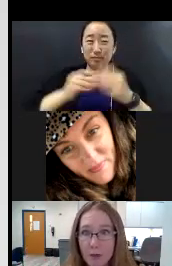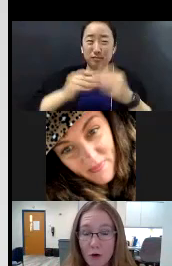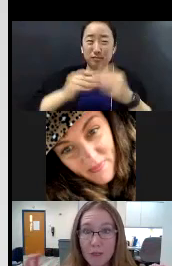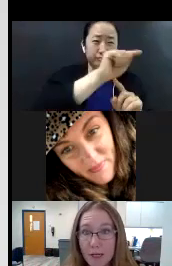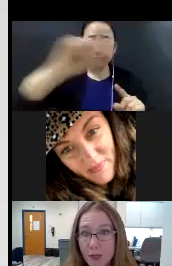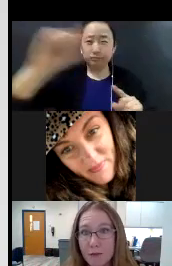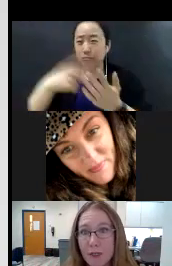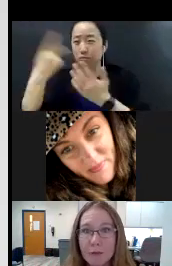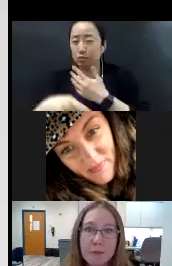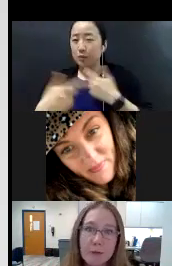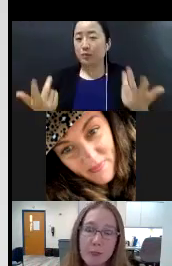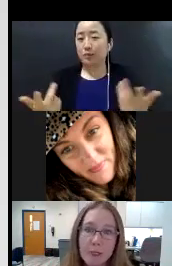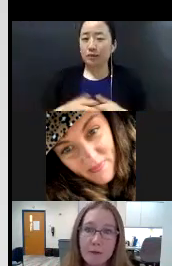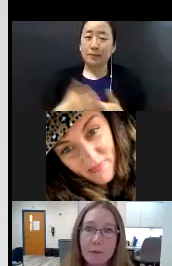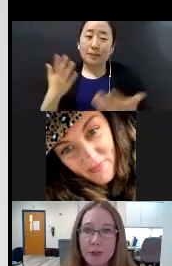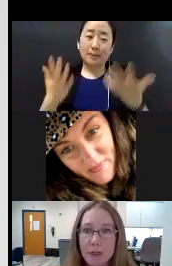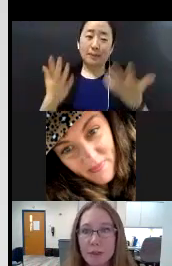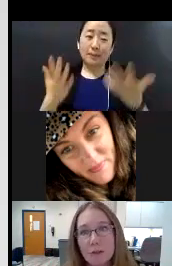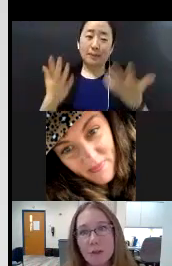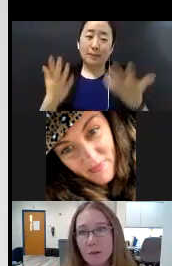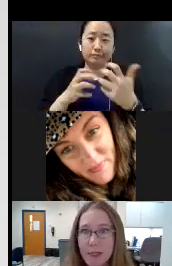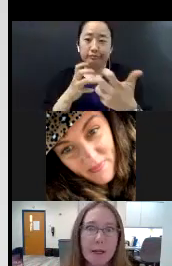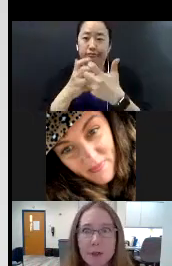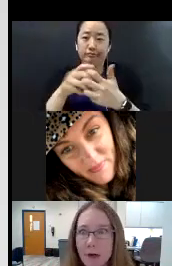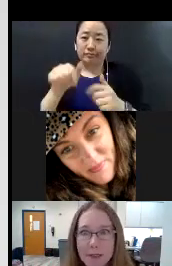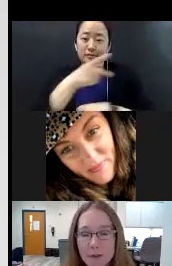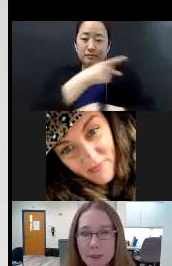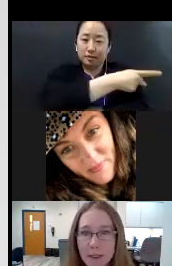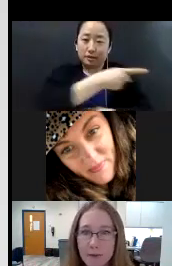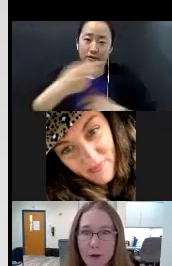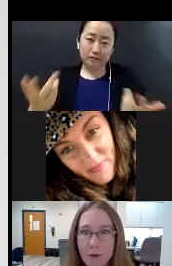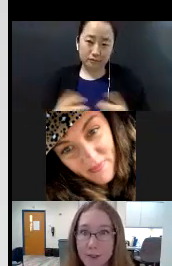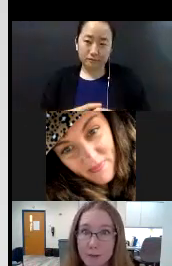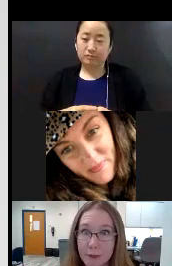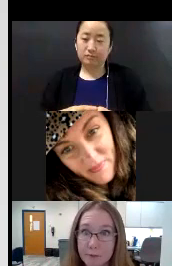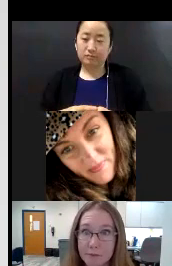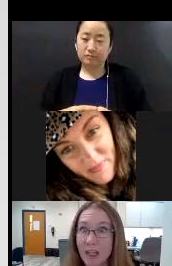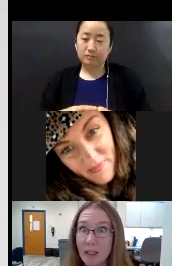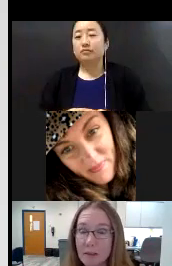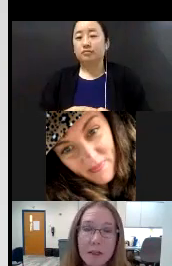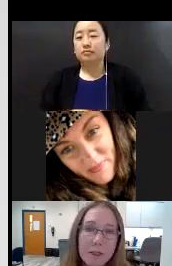POTENTIALLY AVAILABLE TO A SPECIFIC PATIENT BASED ON THEIR CRITERIA FOR ALL THESE DIFFERENT THINGS.